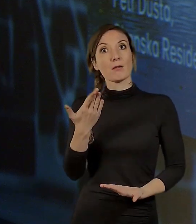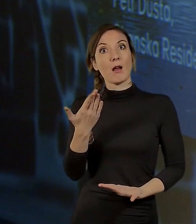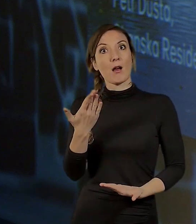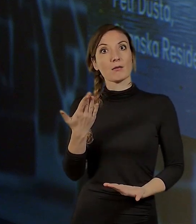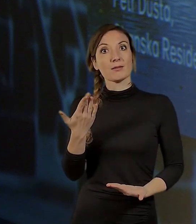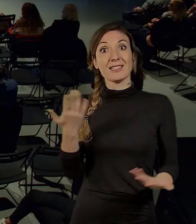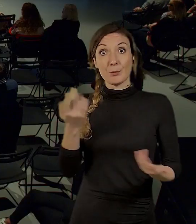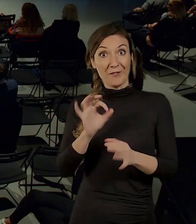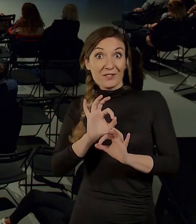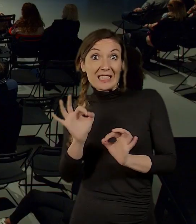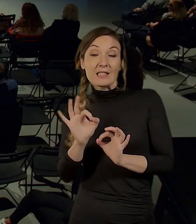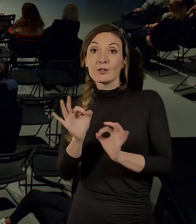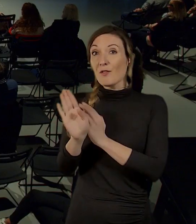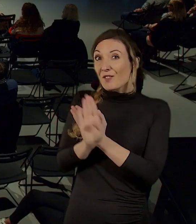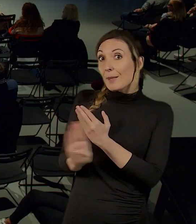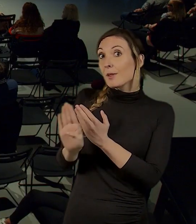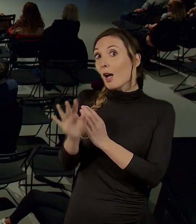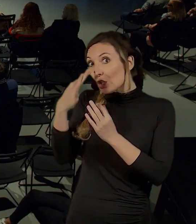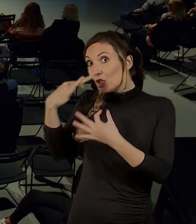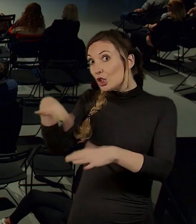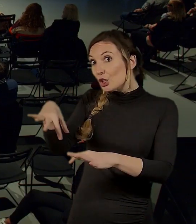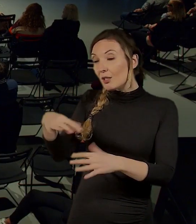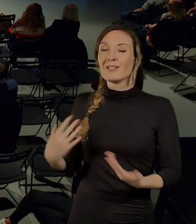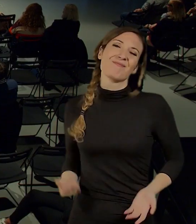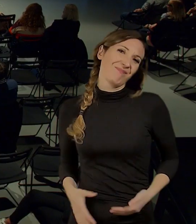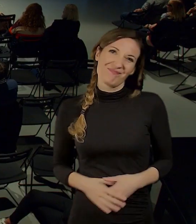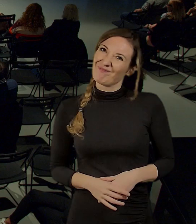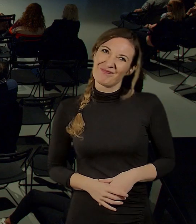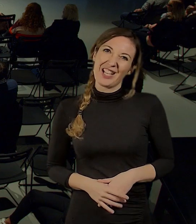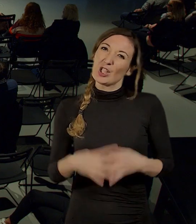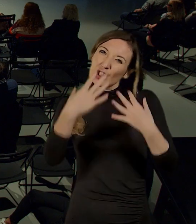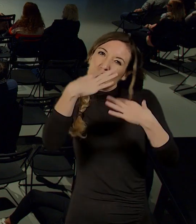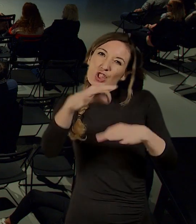Because it takes away parking spaces in some places. We have discussed it a lot.